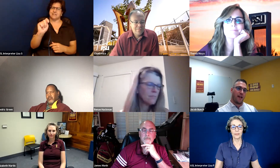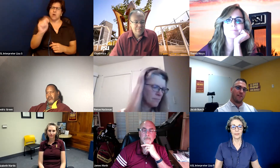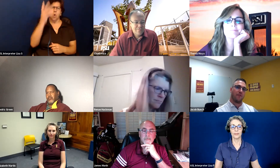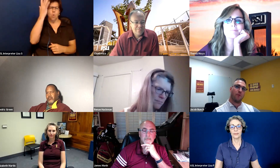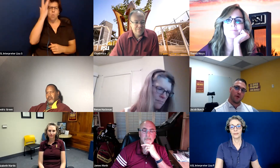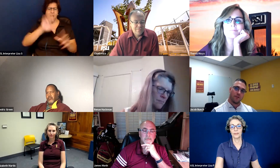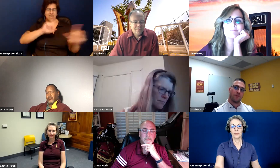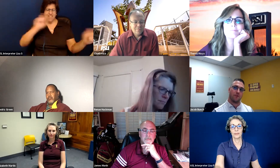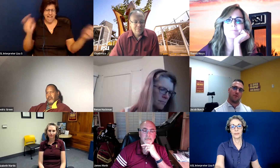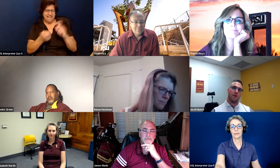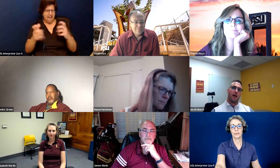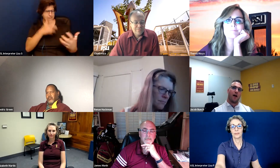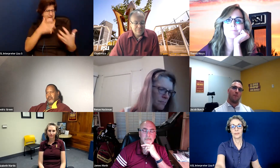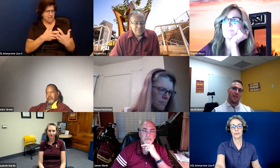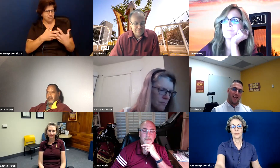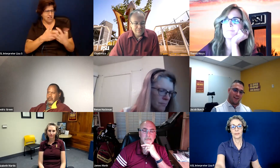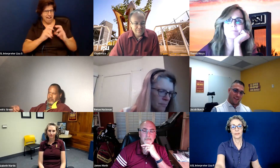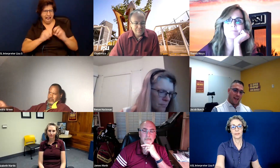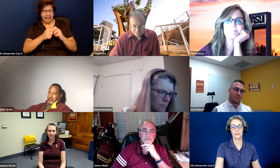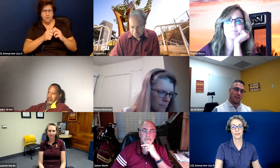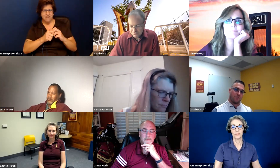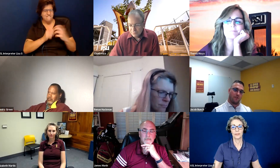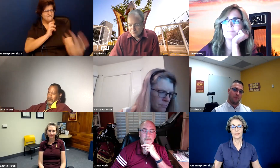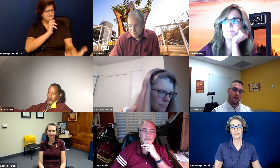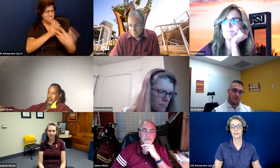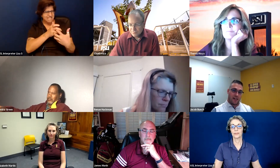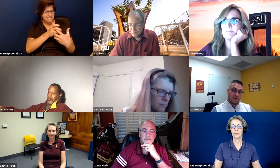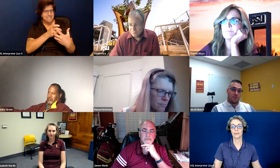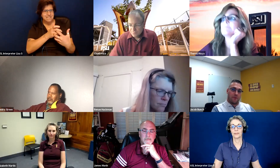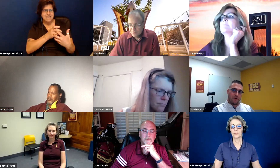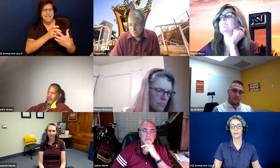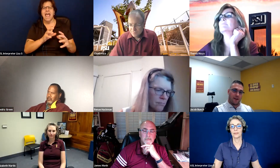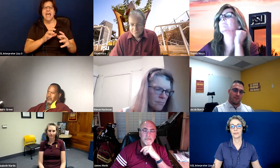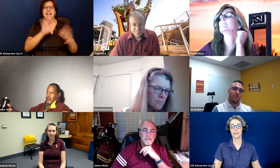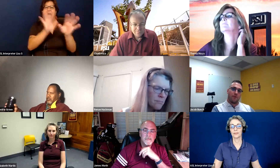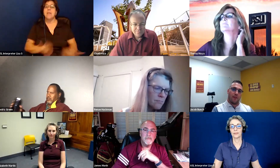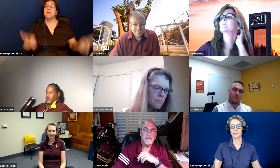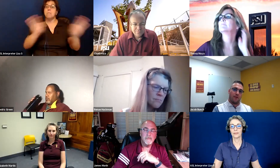and its importance to mitigating the educational barrier that exists for that student,